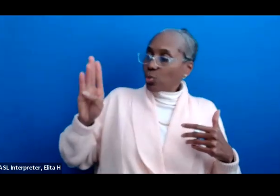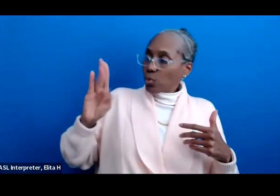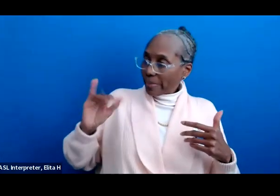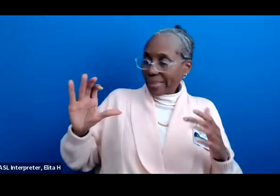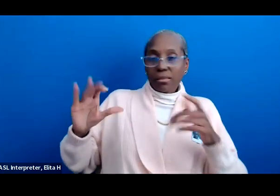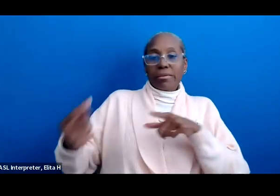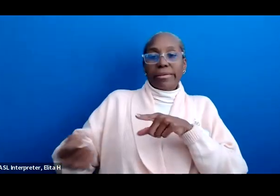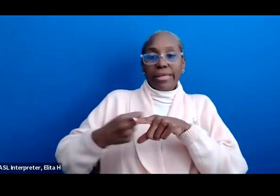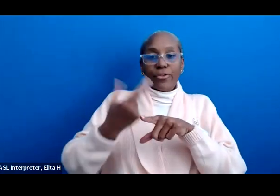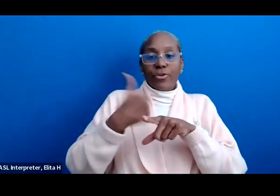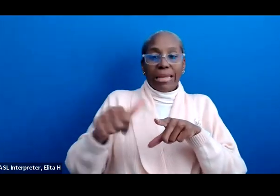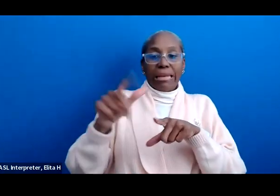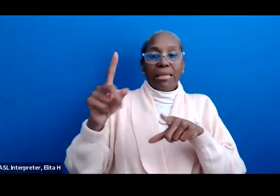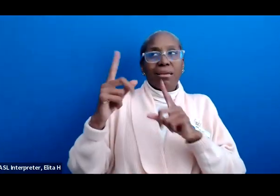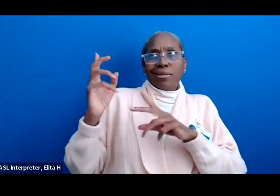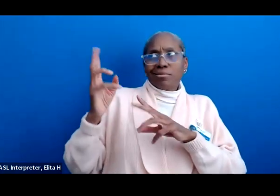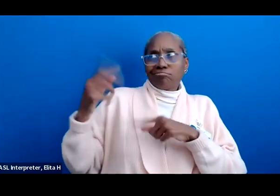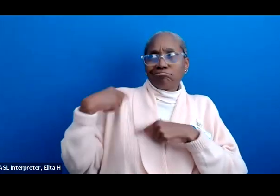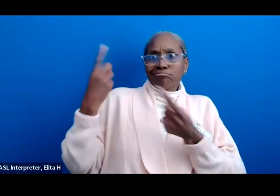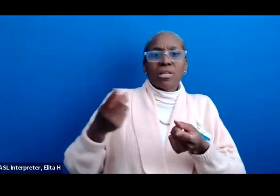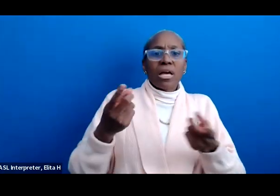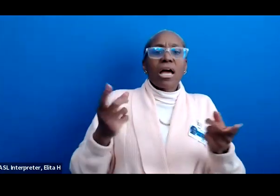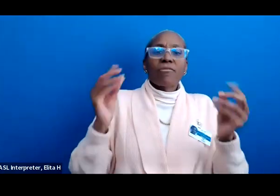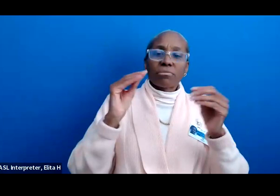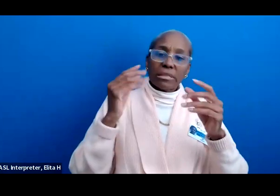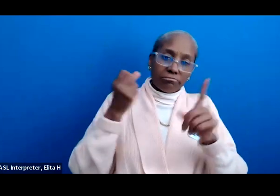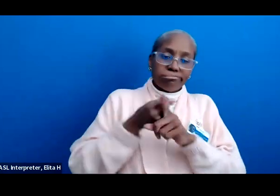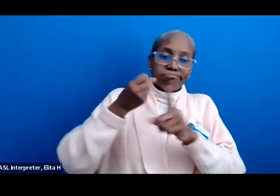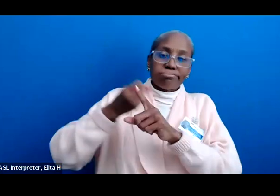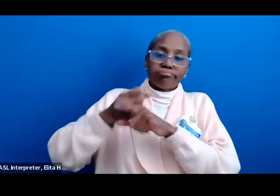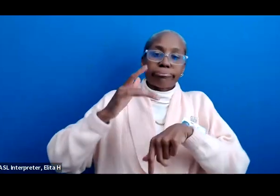catheters historically have had more infections than the intermittent,